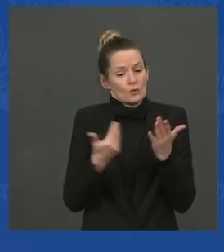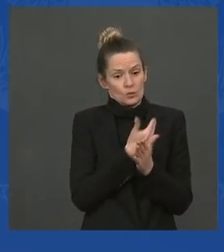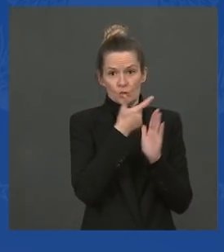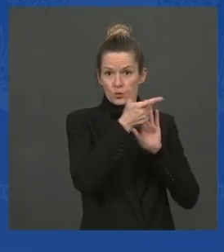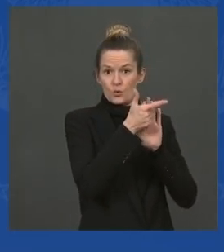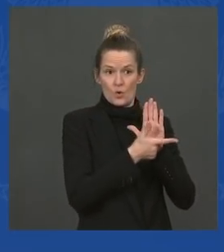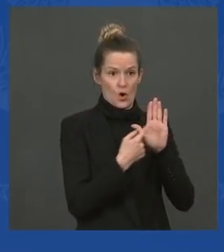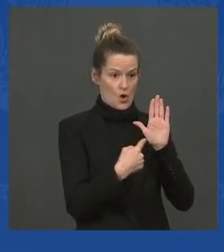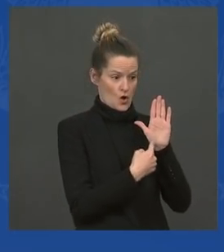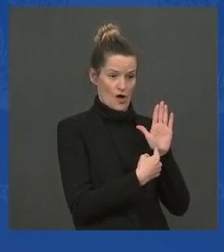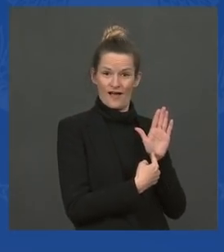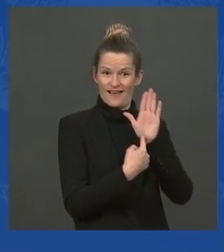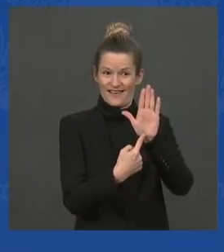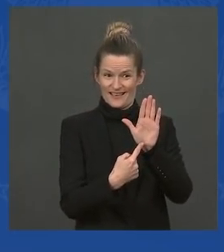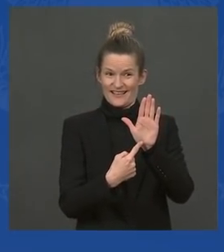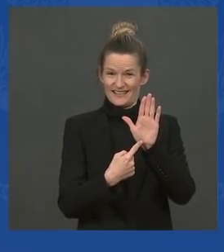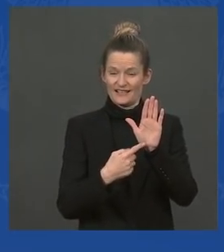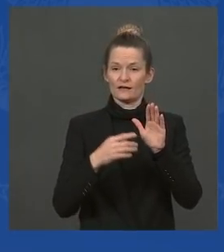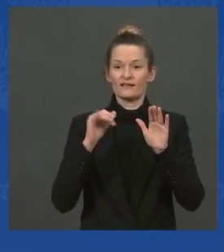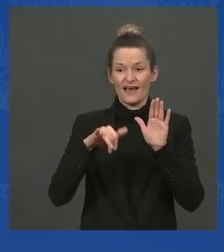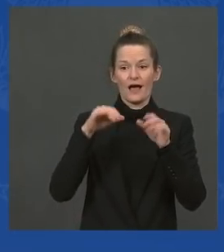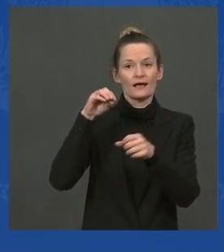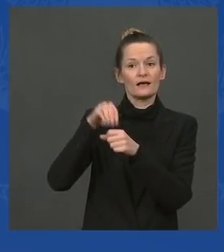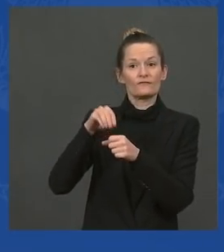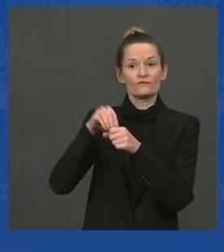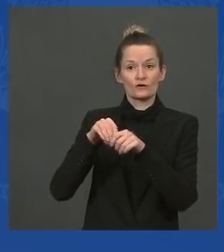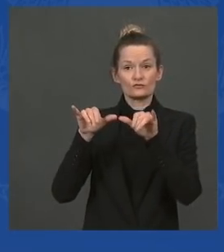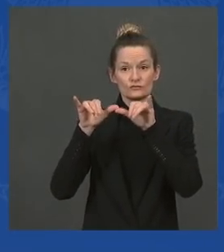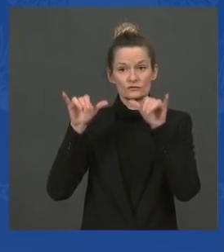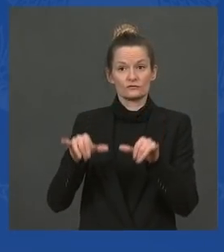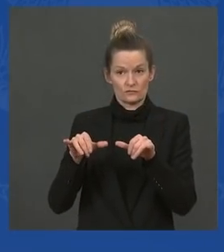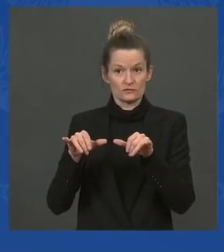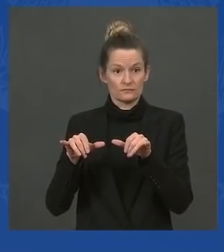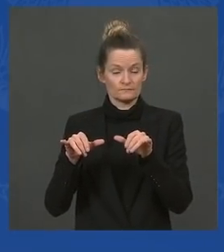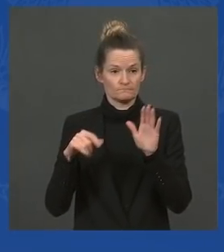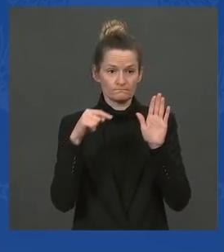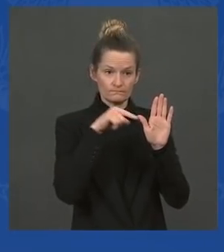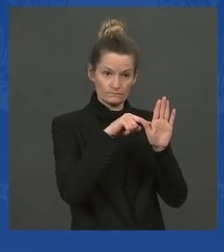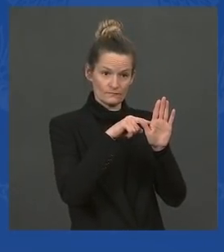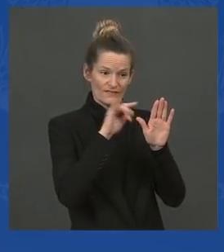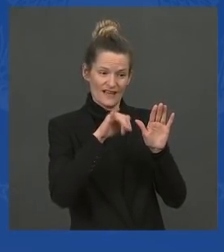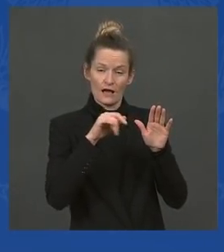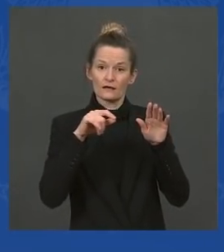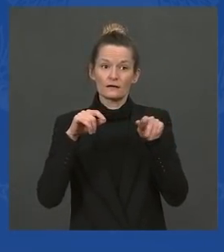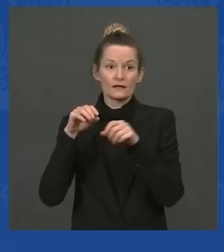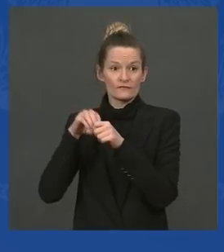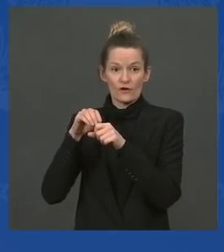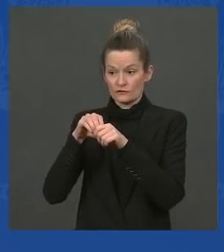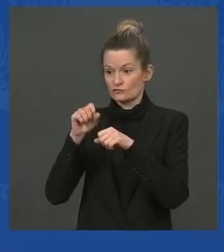like the one I drove at the GM Detroit -- at the GM factory in Detroit last week. For the hundreds of thousands of folks